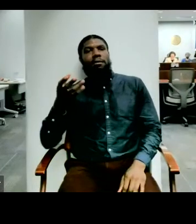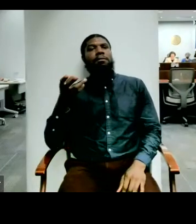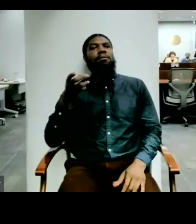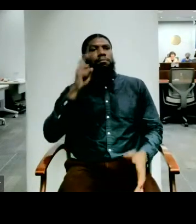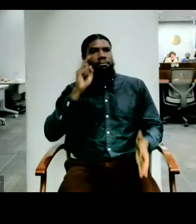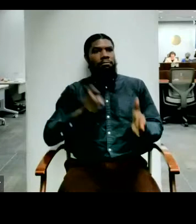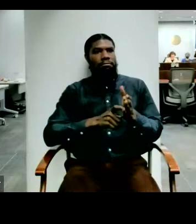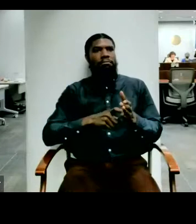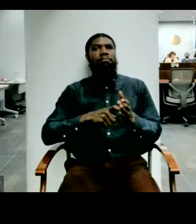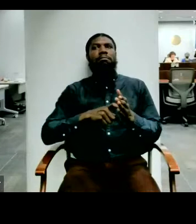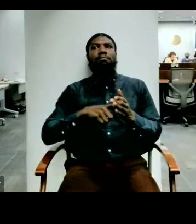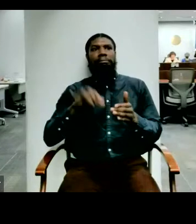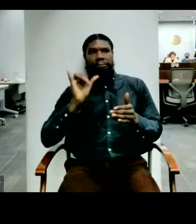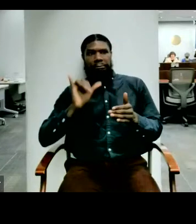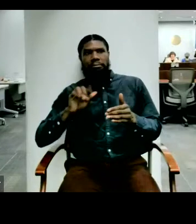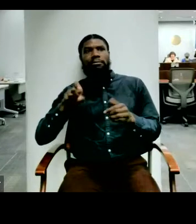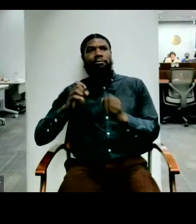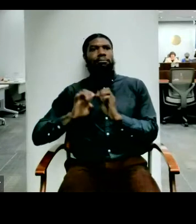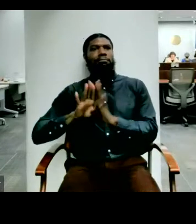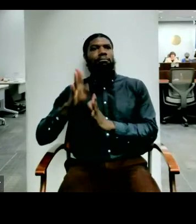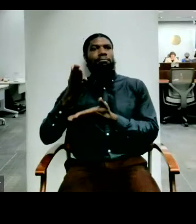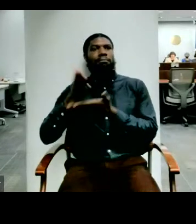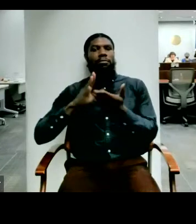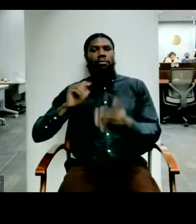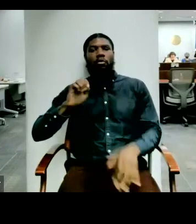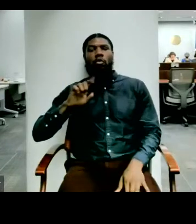to be able to look at it with the legal authorities that we have.